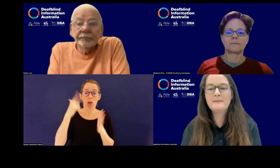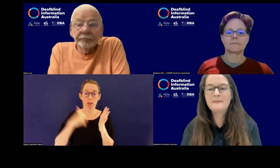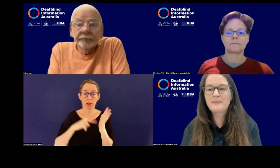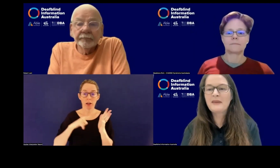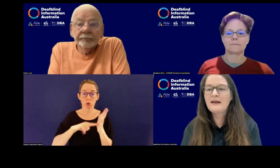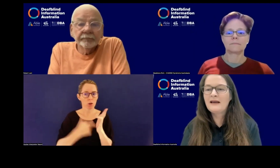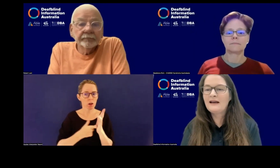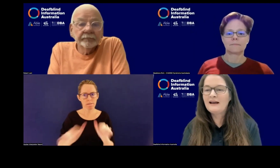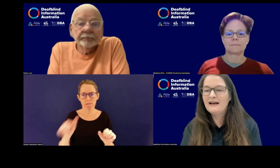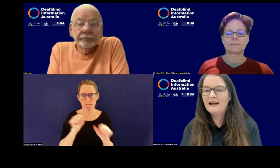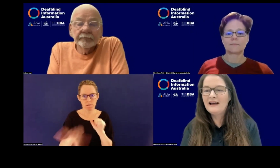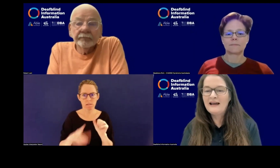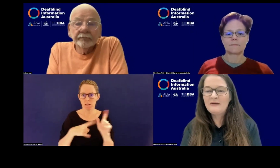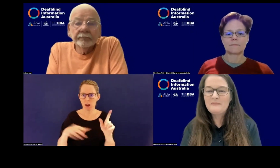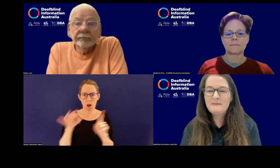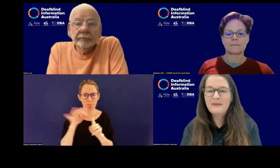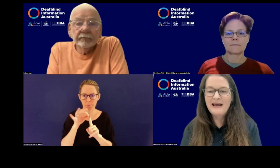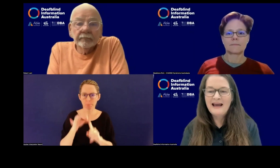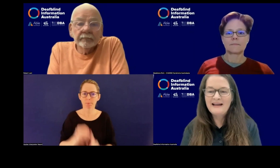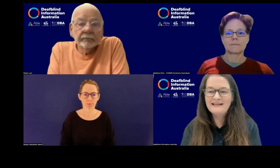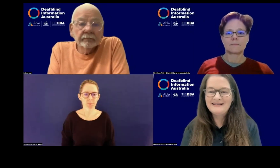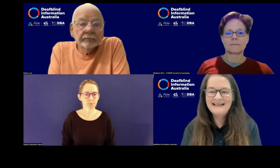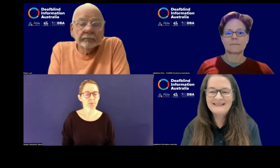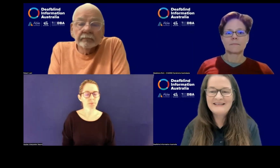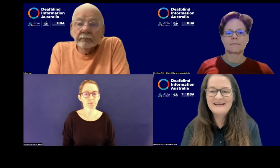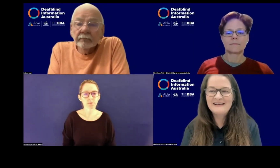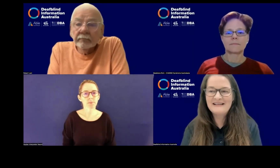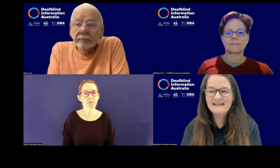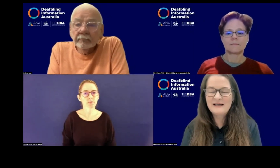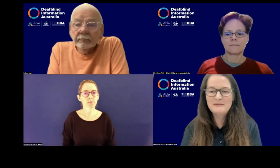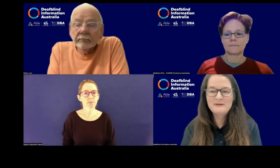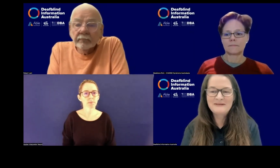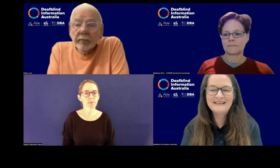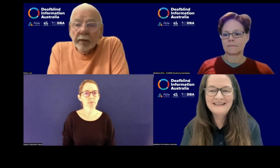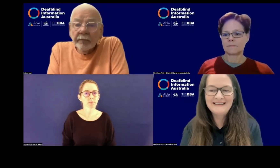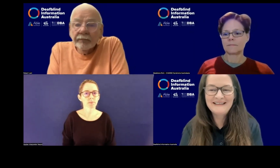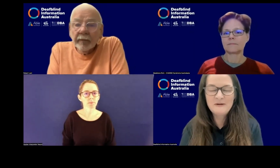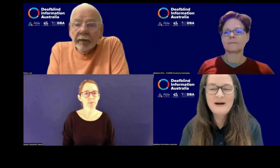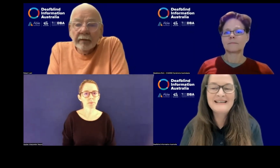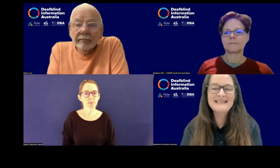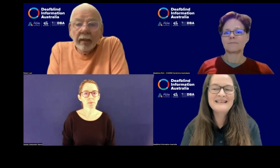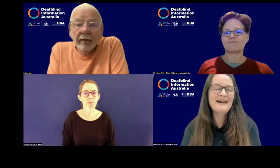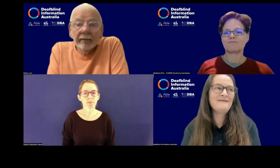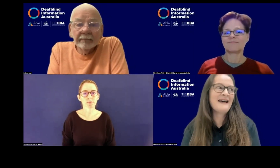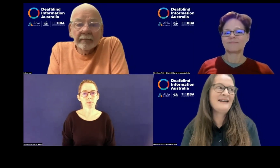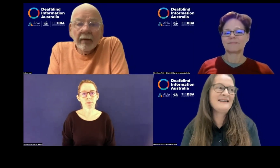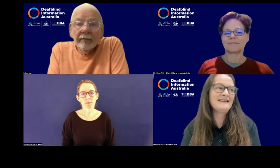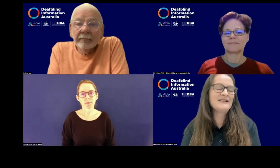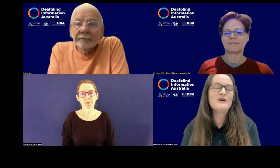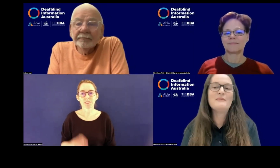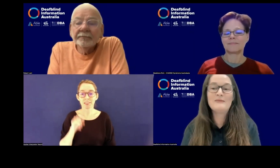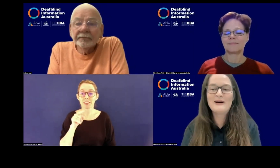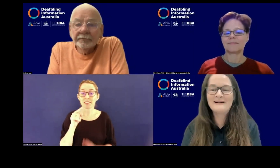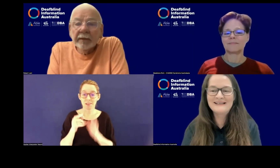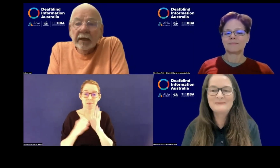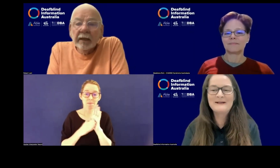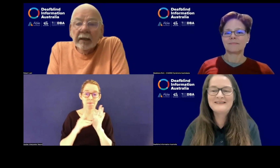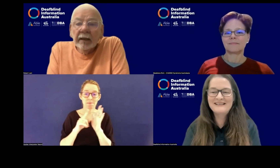And accessible, great to have that so mobile as well.